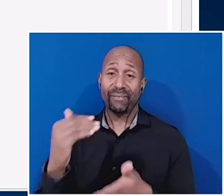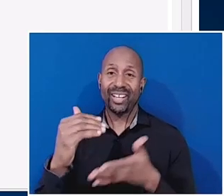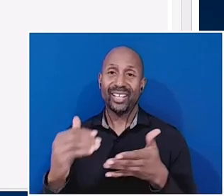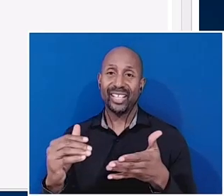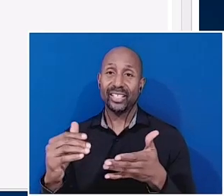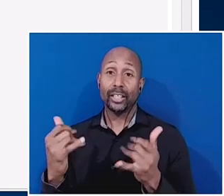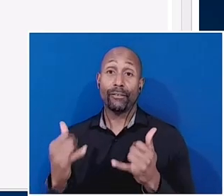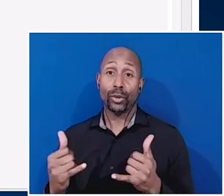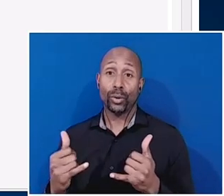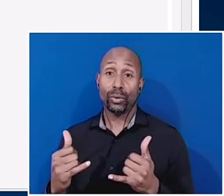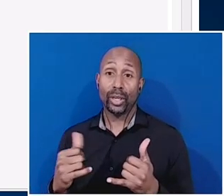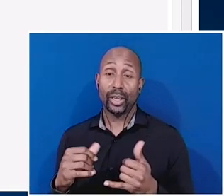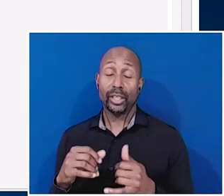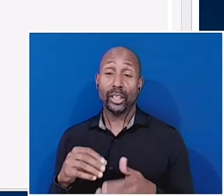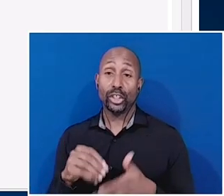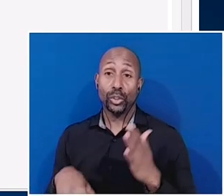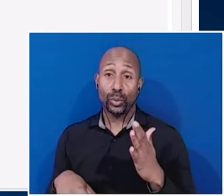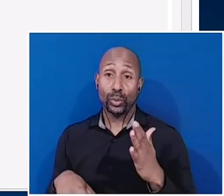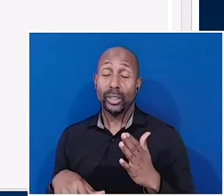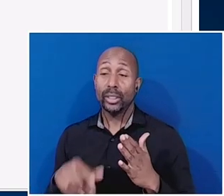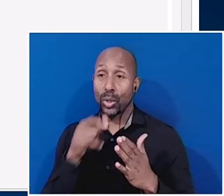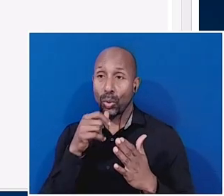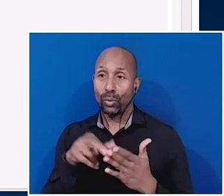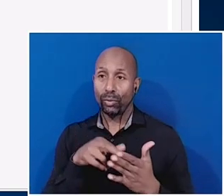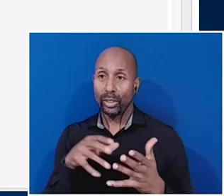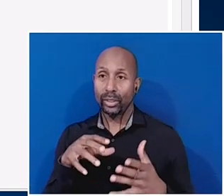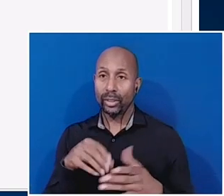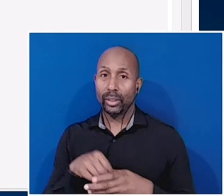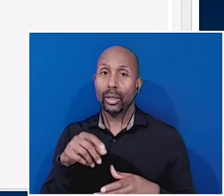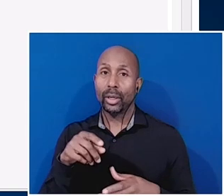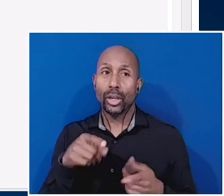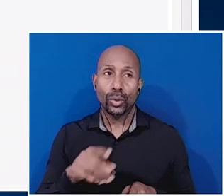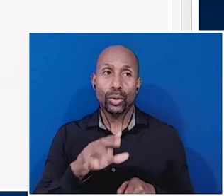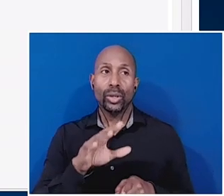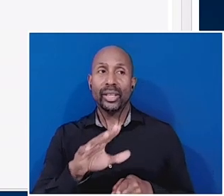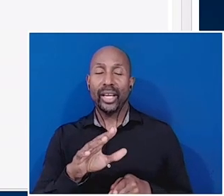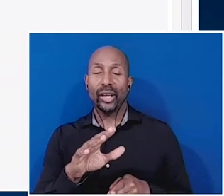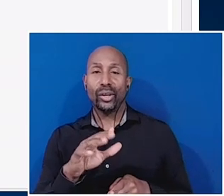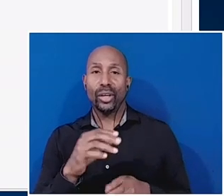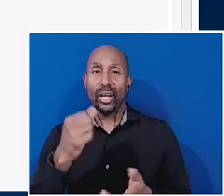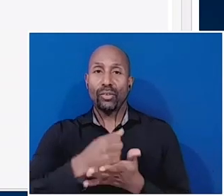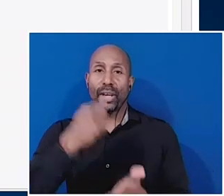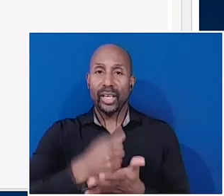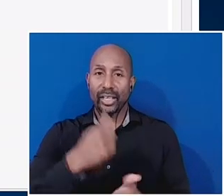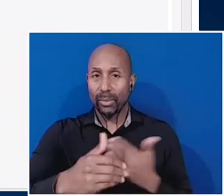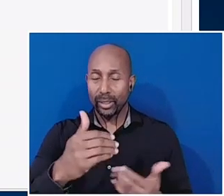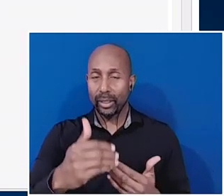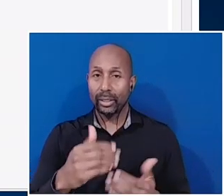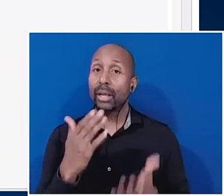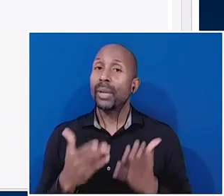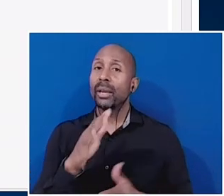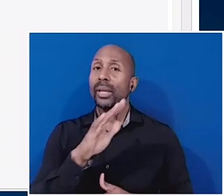through a renewal of accreditation if maybe the school is not going to close for four years and those students aren't there